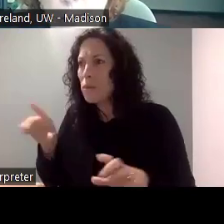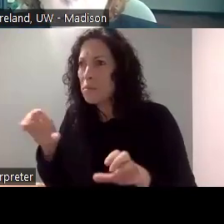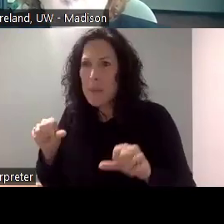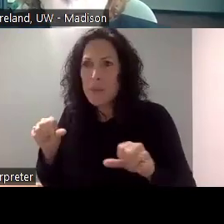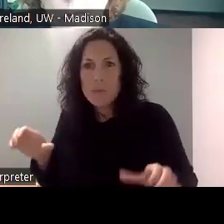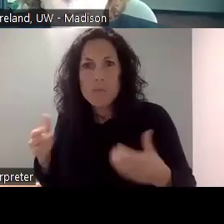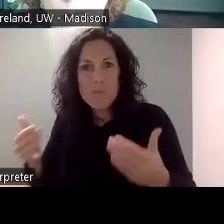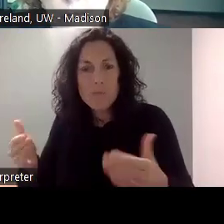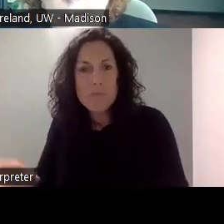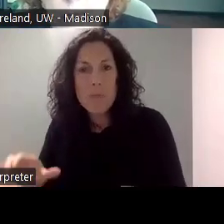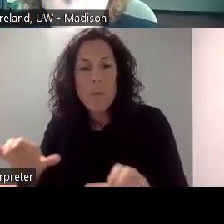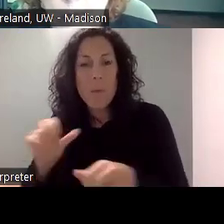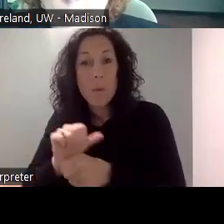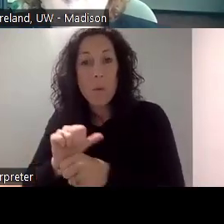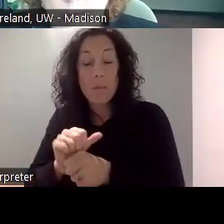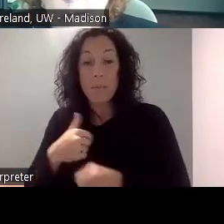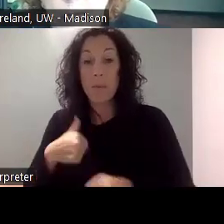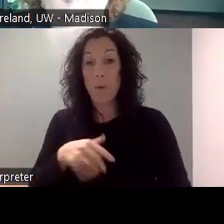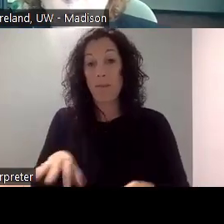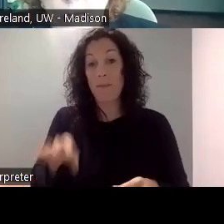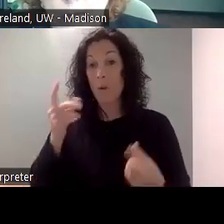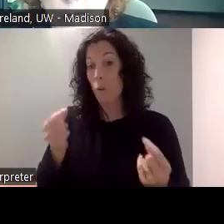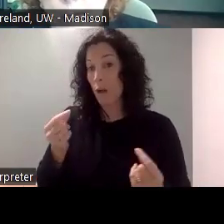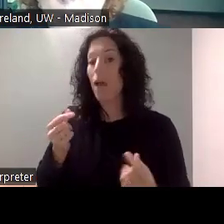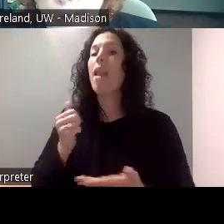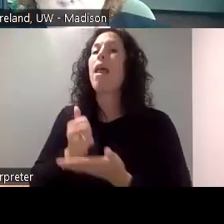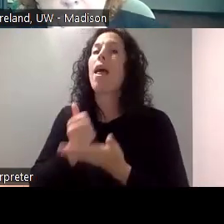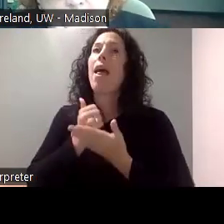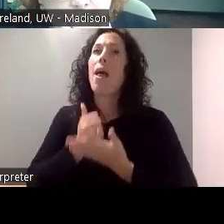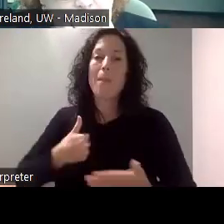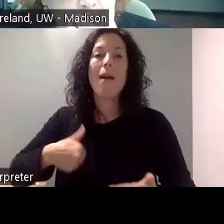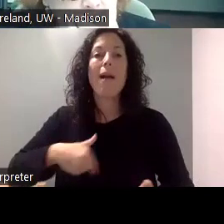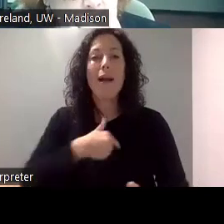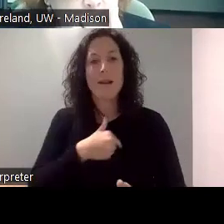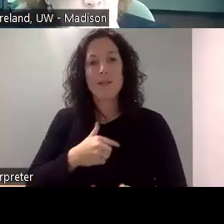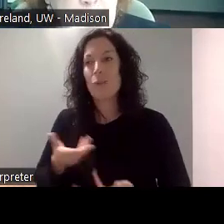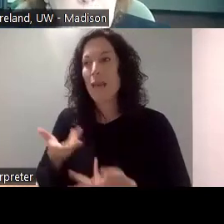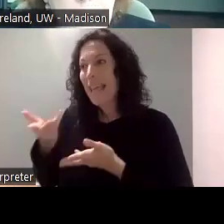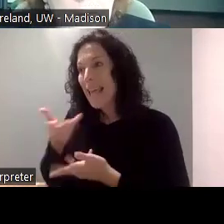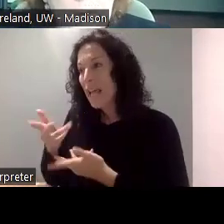What we've found is, this has really helped us engage partners that might not otherwise